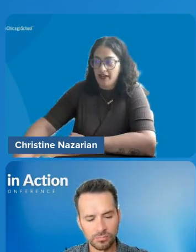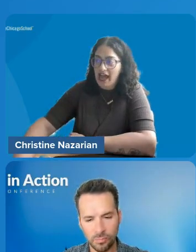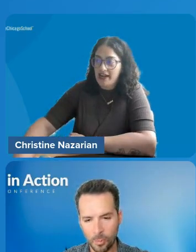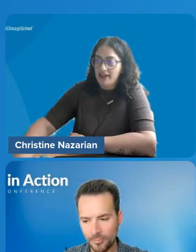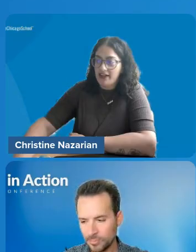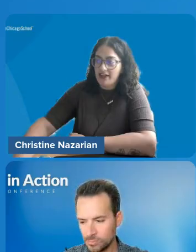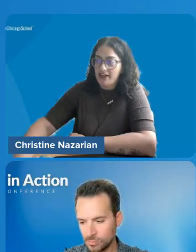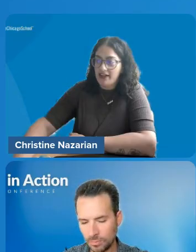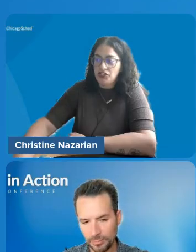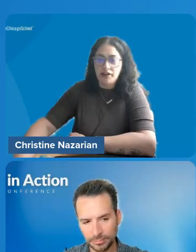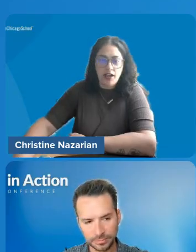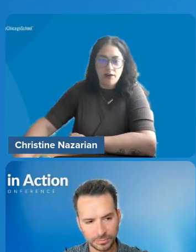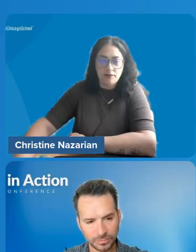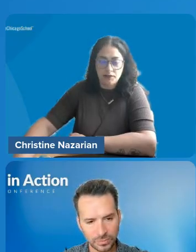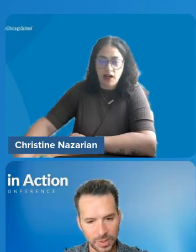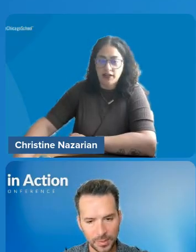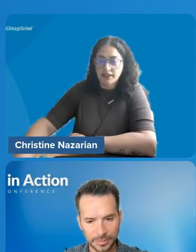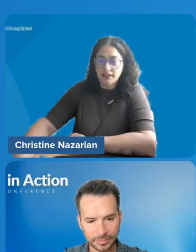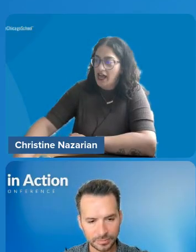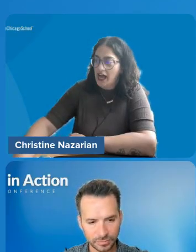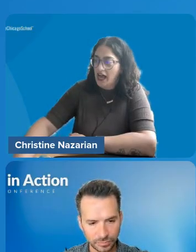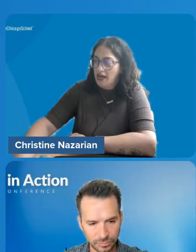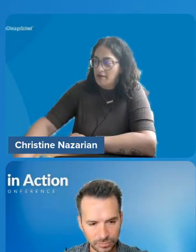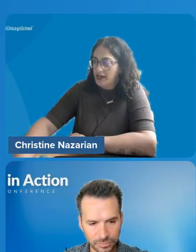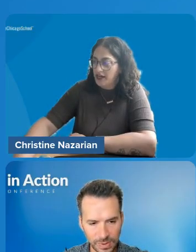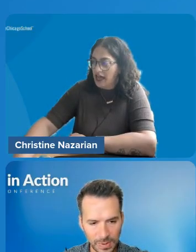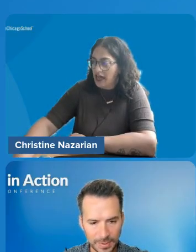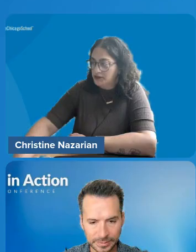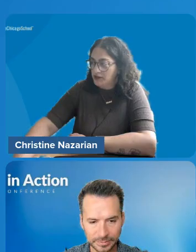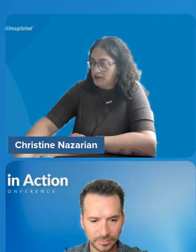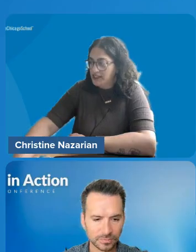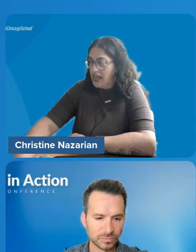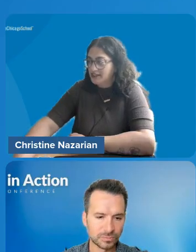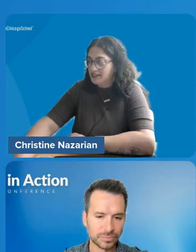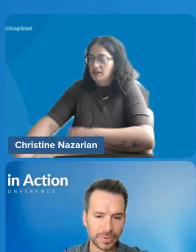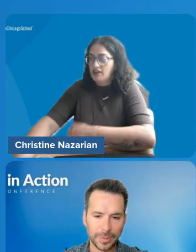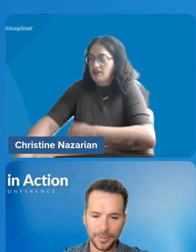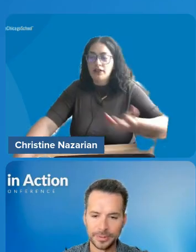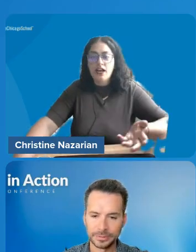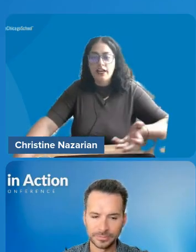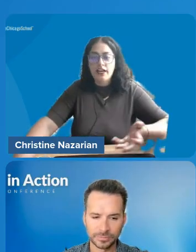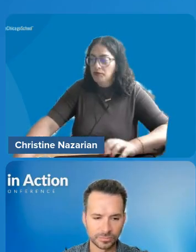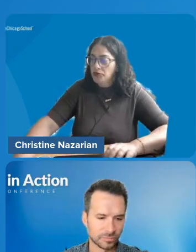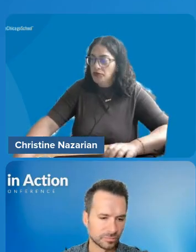and it will generate a response it allows me to ask how can i improve i